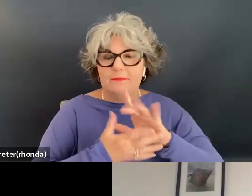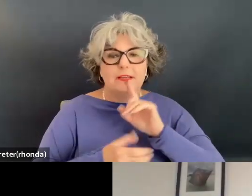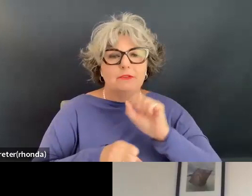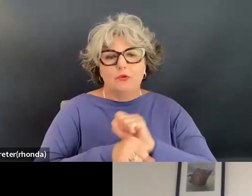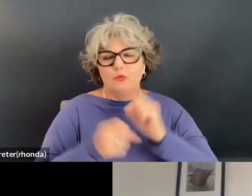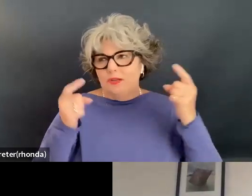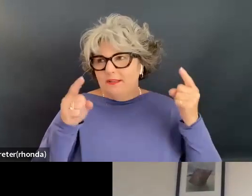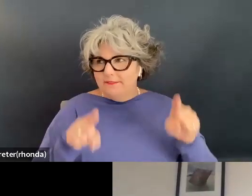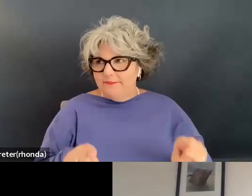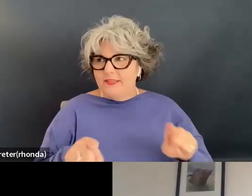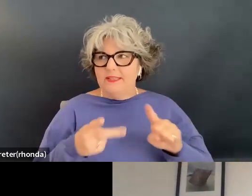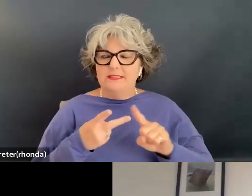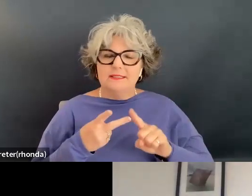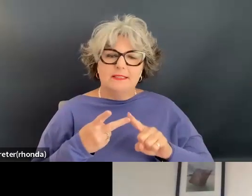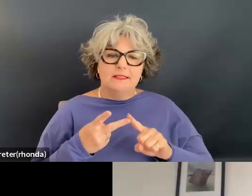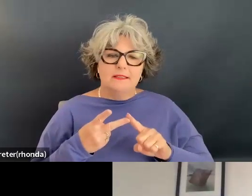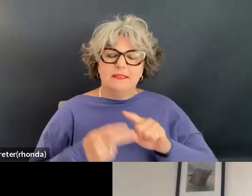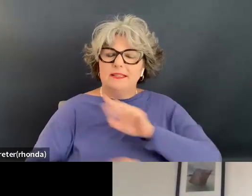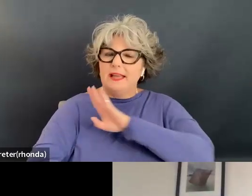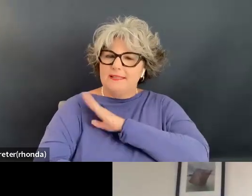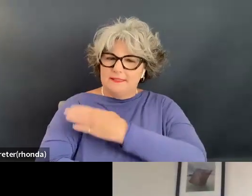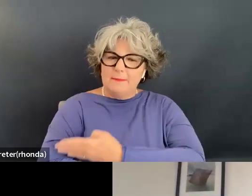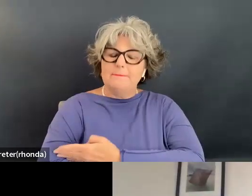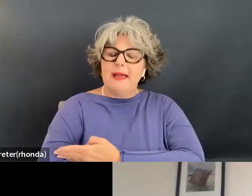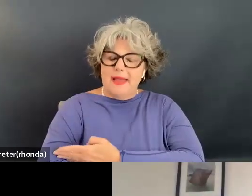And real events has the power that every person